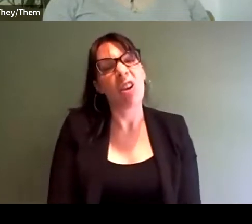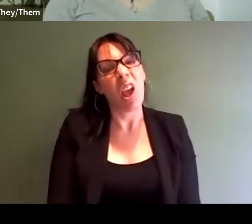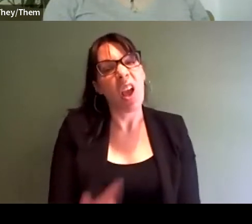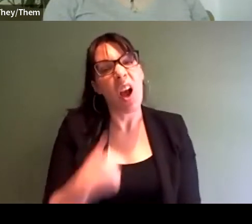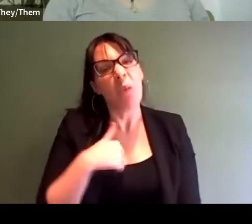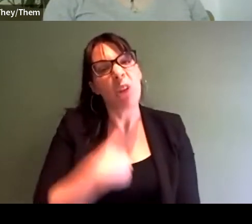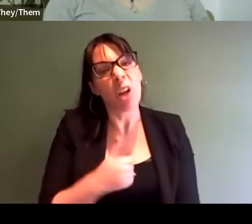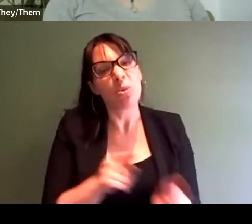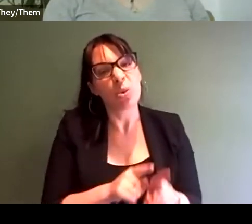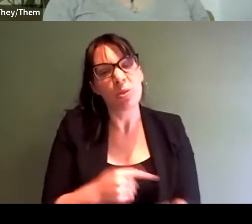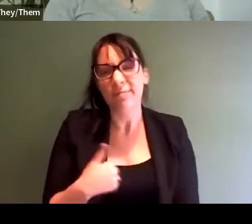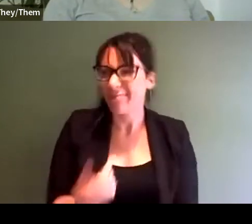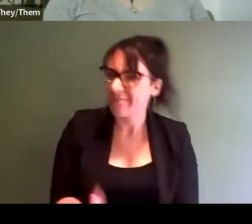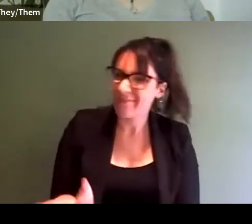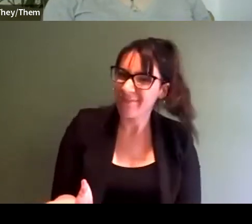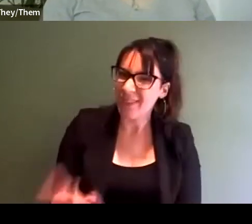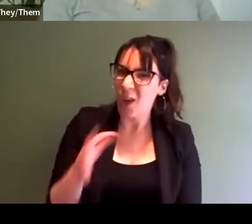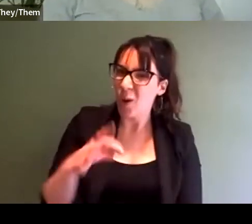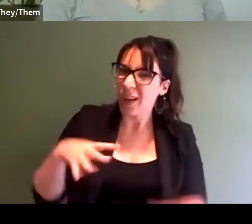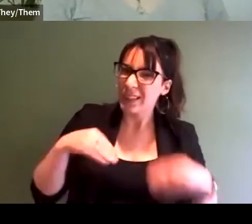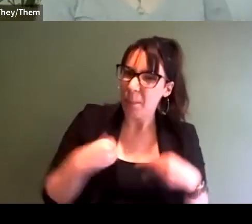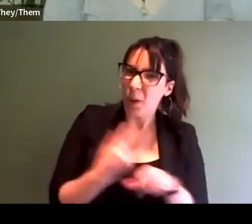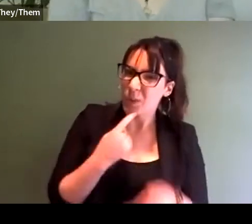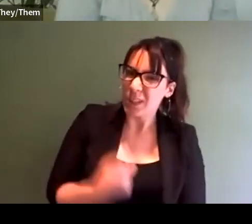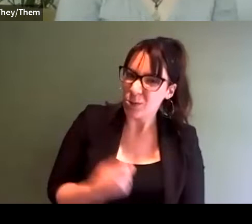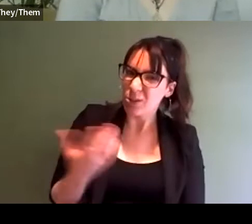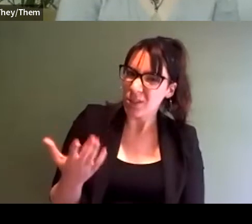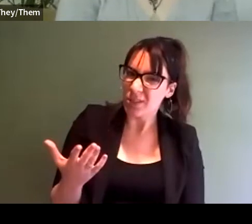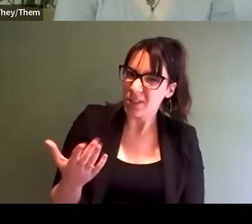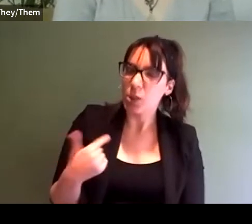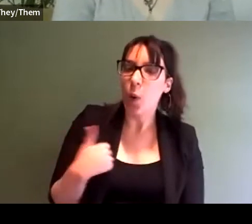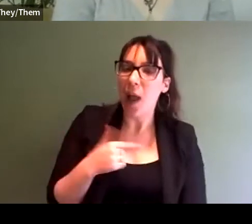People like oh yeah we're all tired, you know engine Peggy seriously.